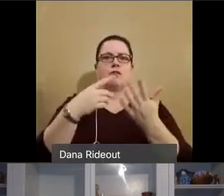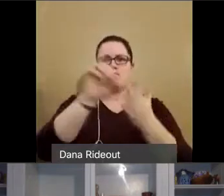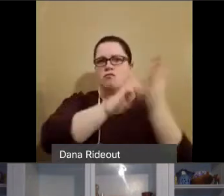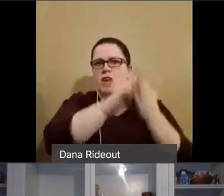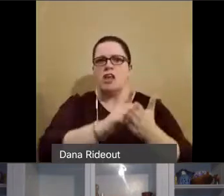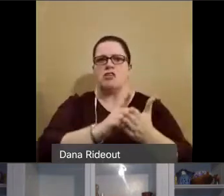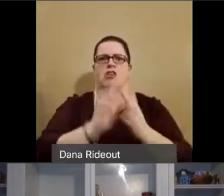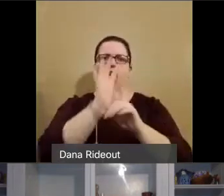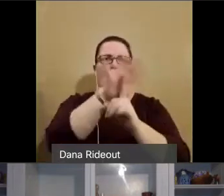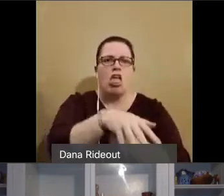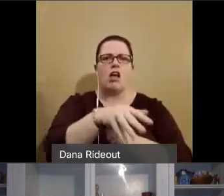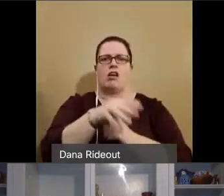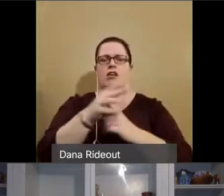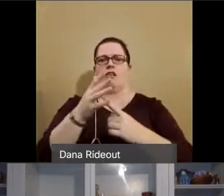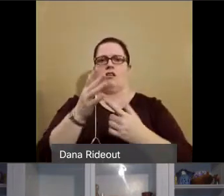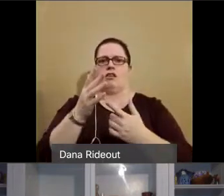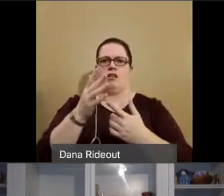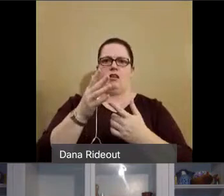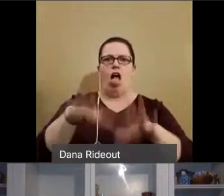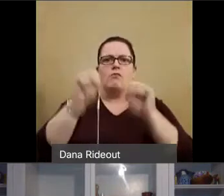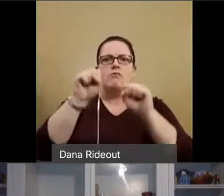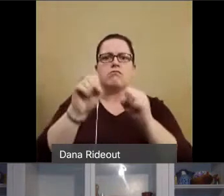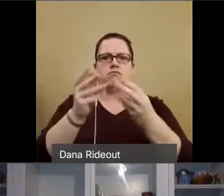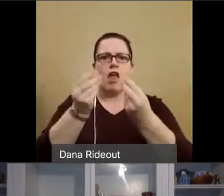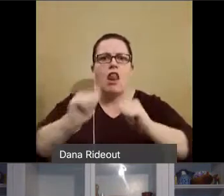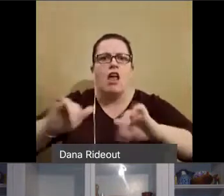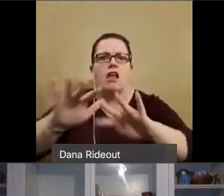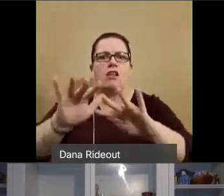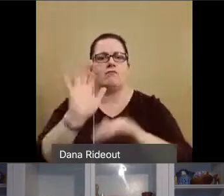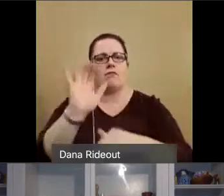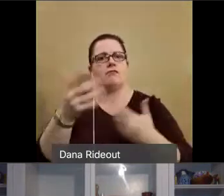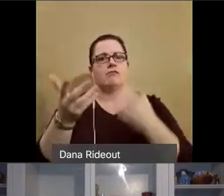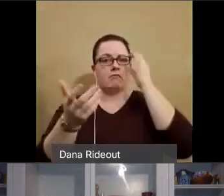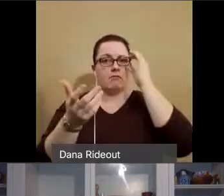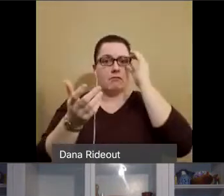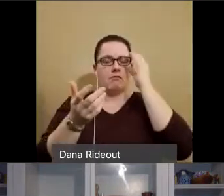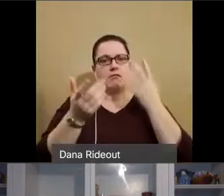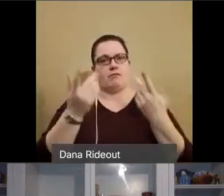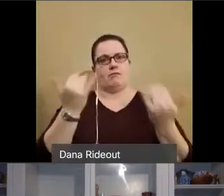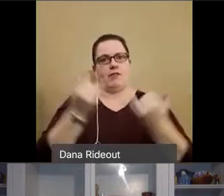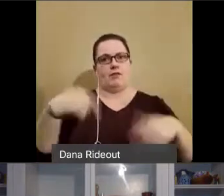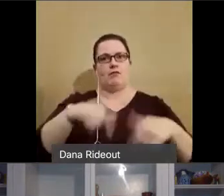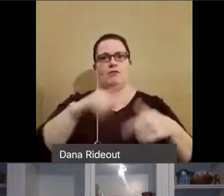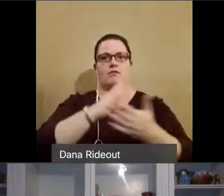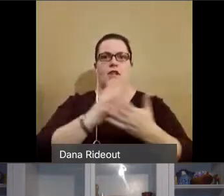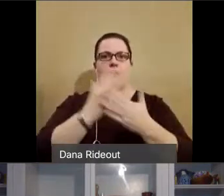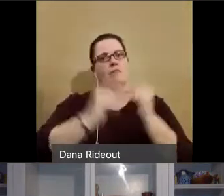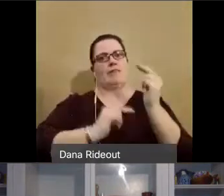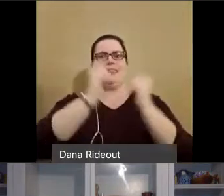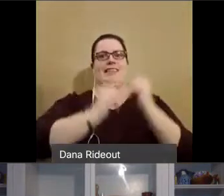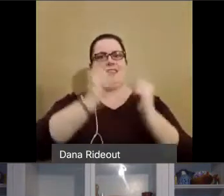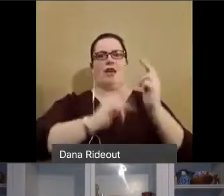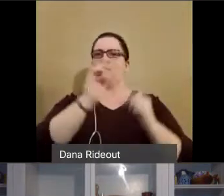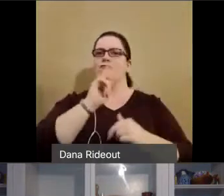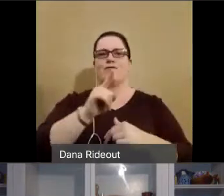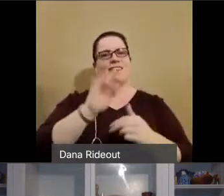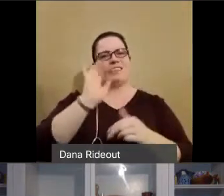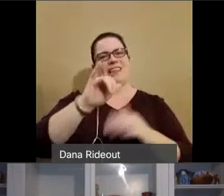Um, colonial dispossession the, and so on the 1 hand here we are talking about building, but really the metaphor that's probably more apt is.